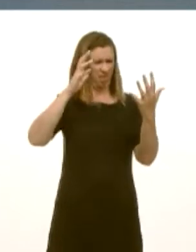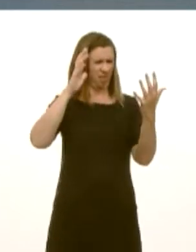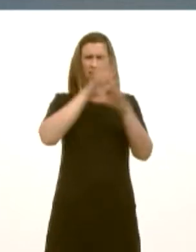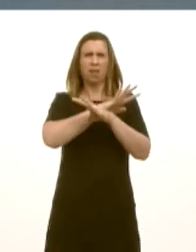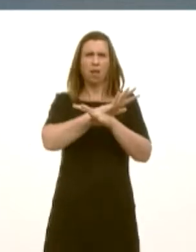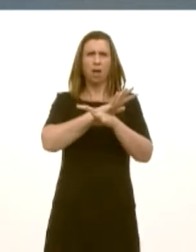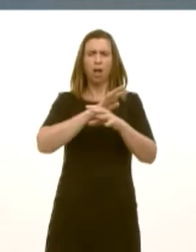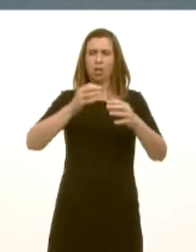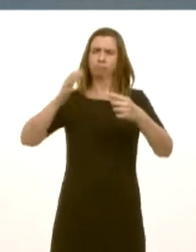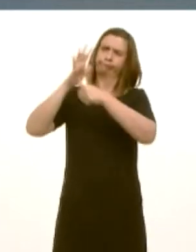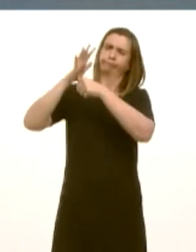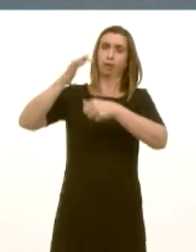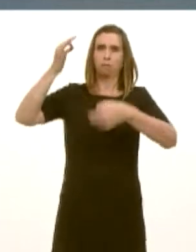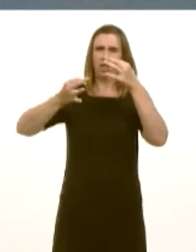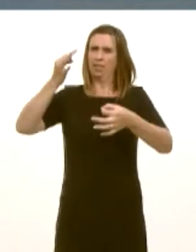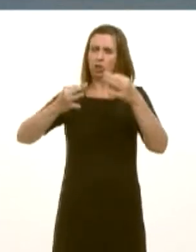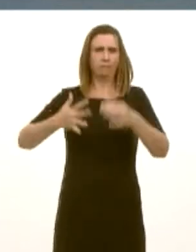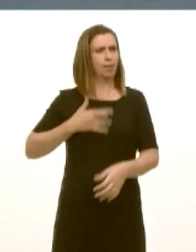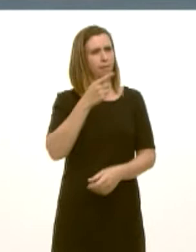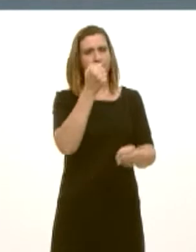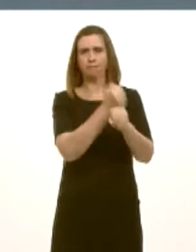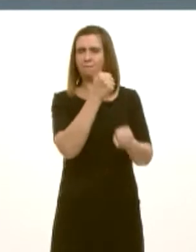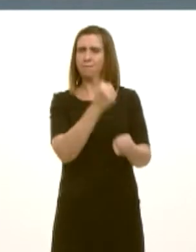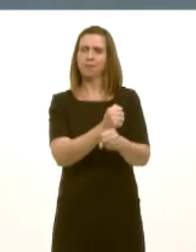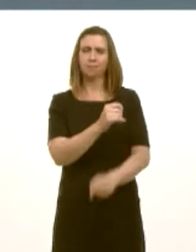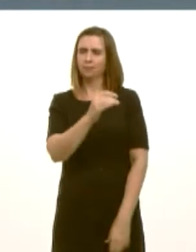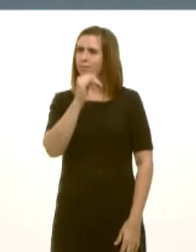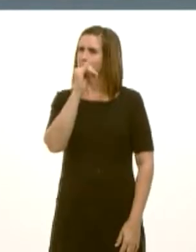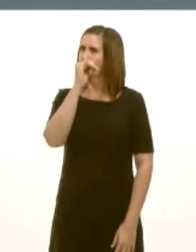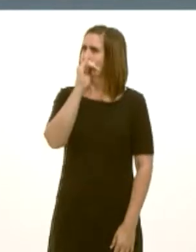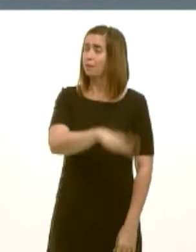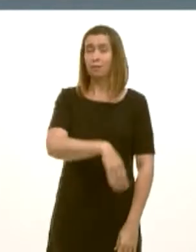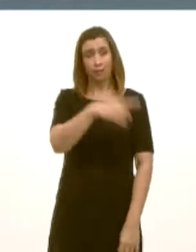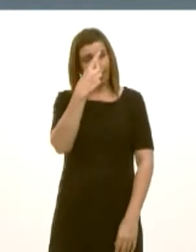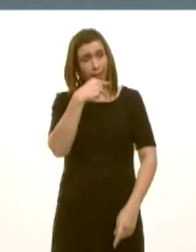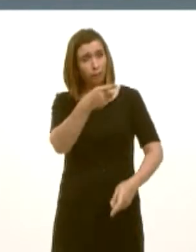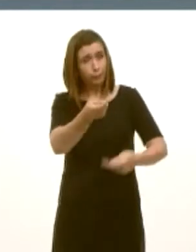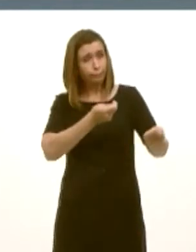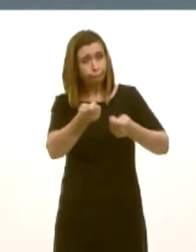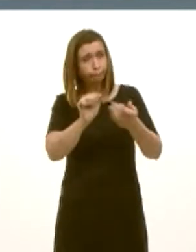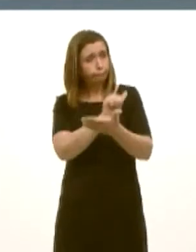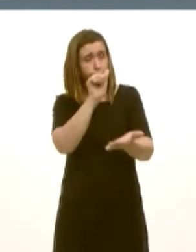and senior politicians doubting your Governmentís own credibility as to whether you understand local government at all.